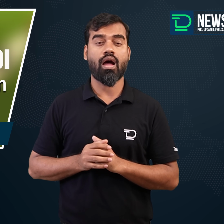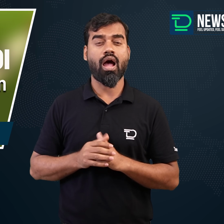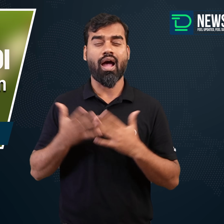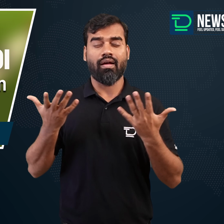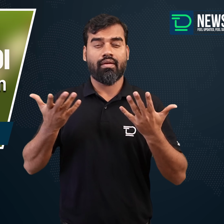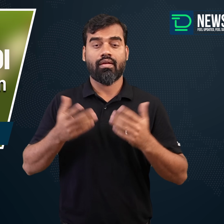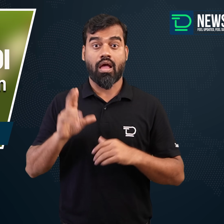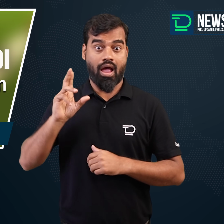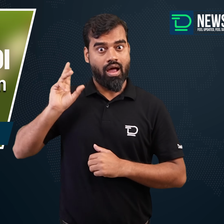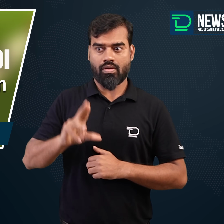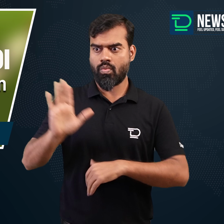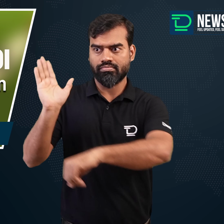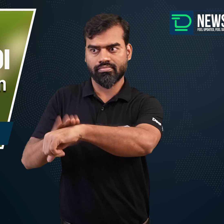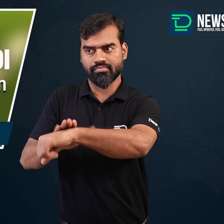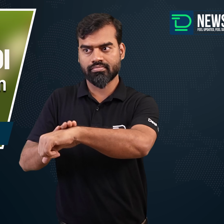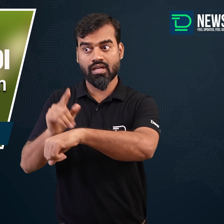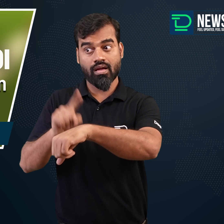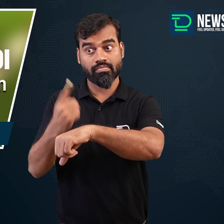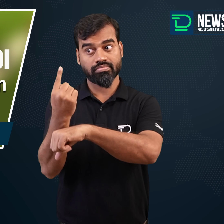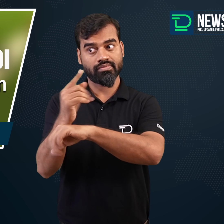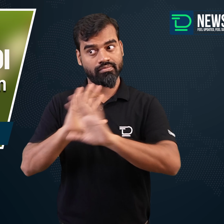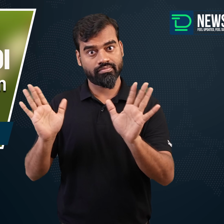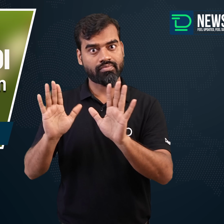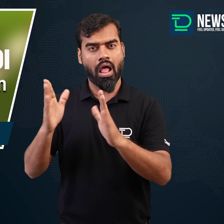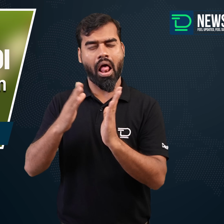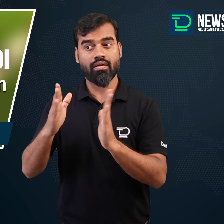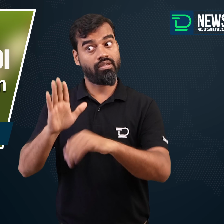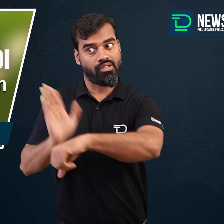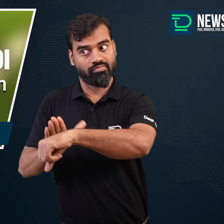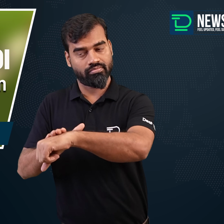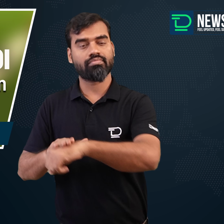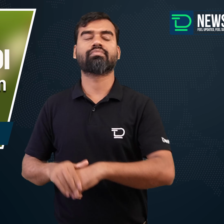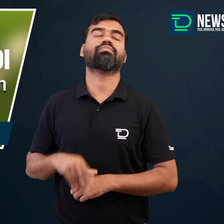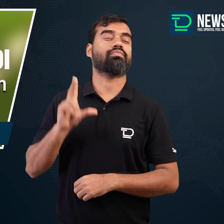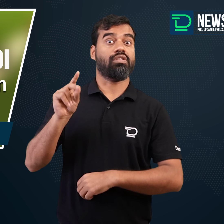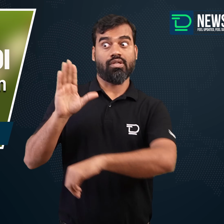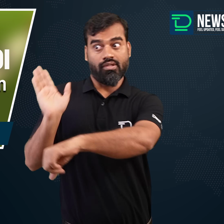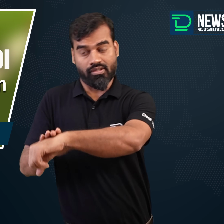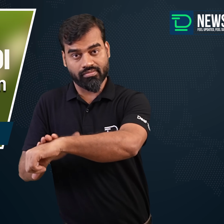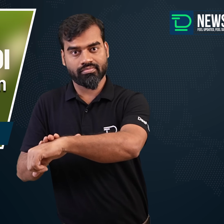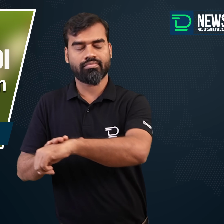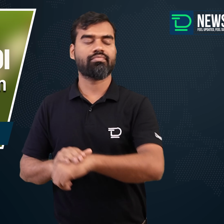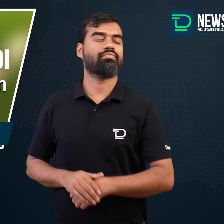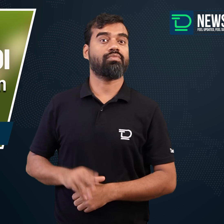If they are taking 1st and 2nd, it will be ok,